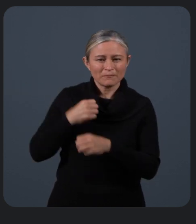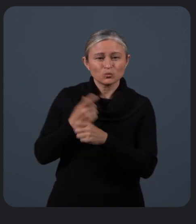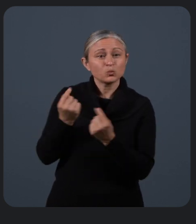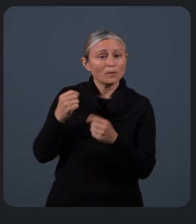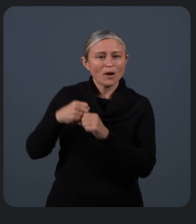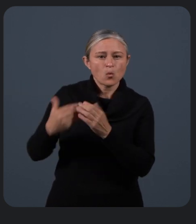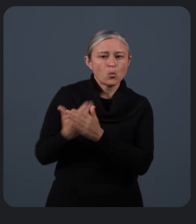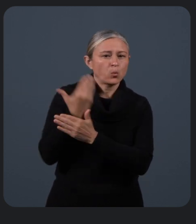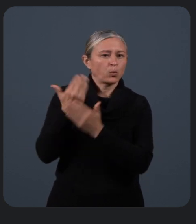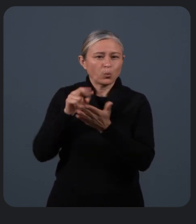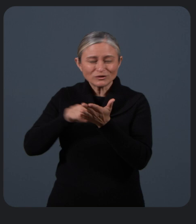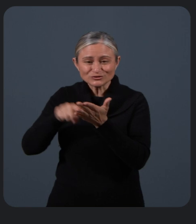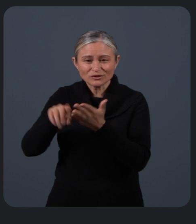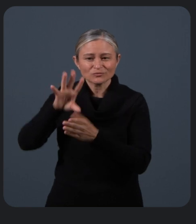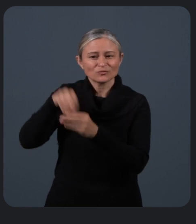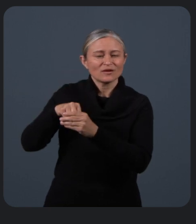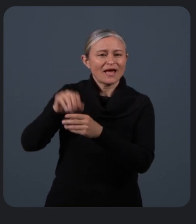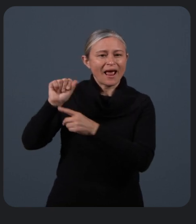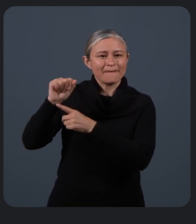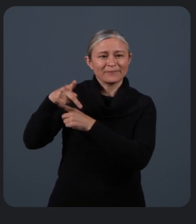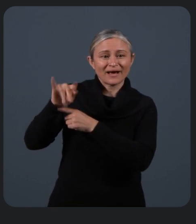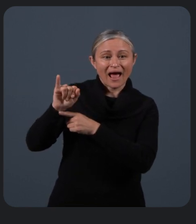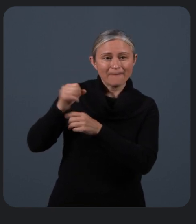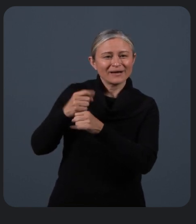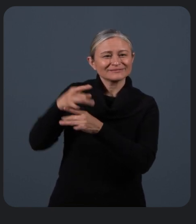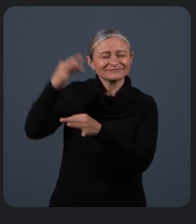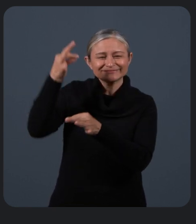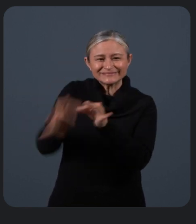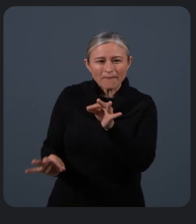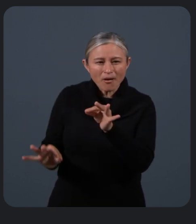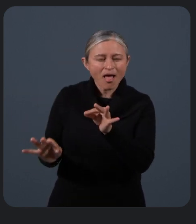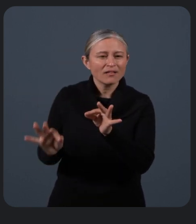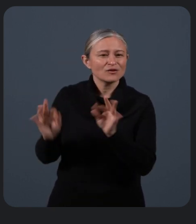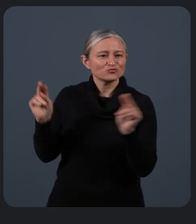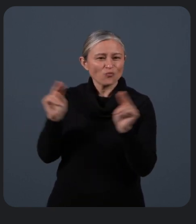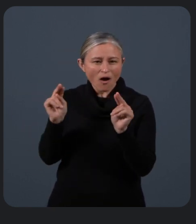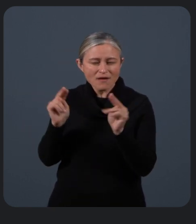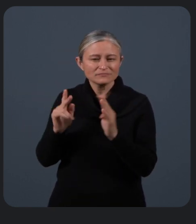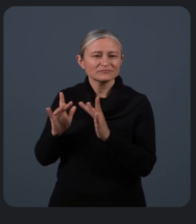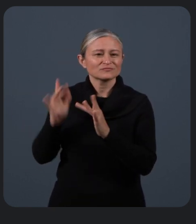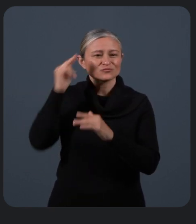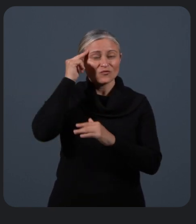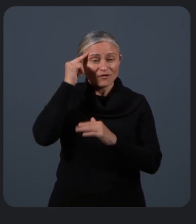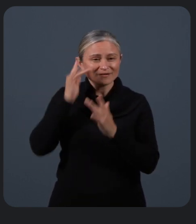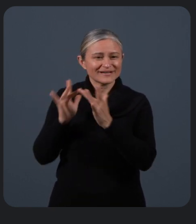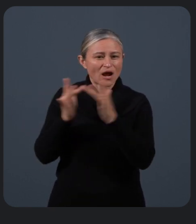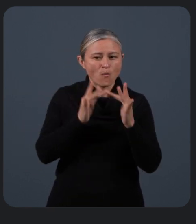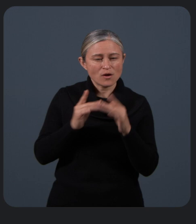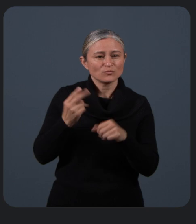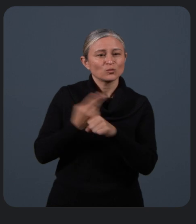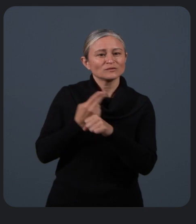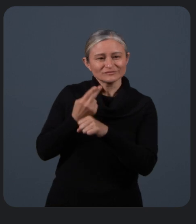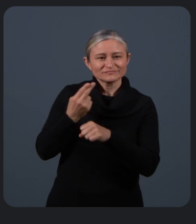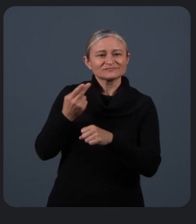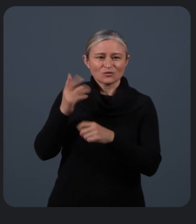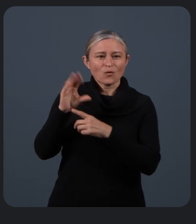to make it simple to define neural networks using code. For example, AI research delivered BERT,